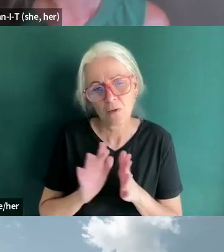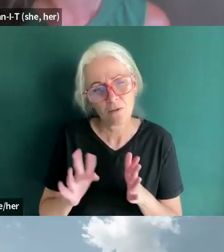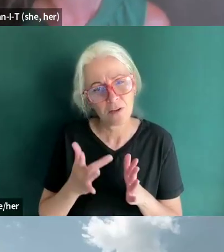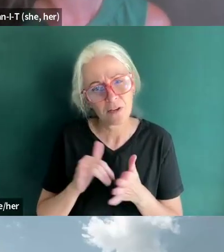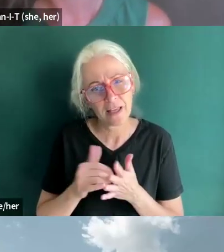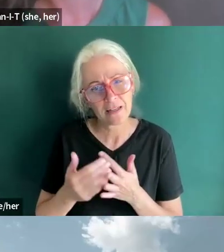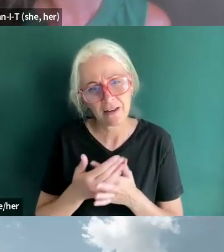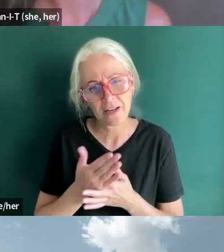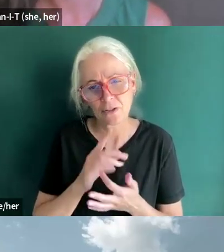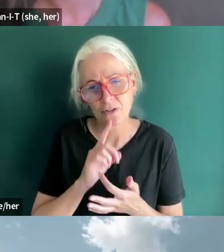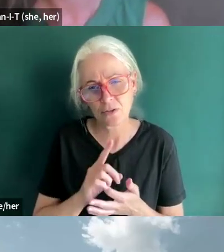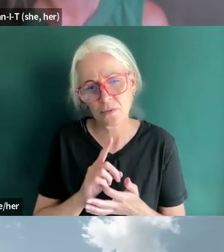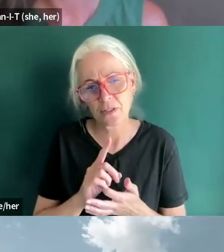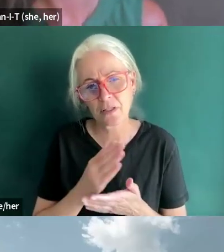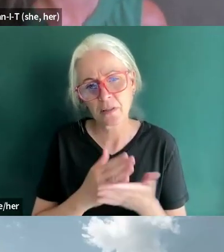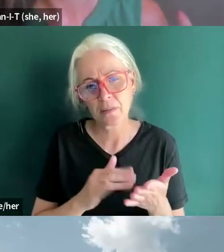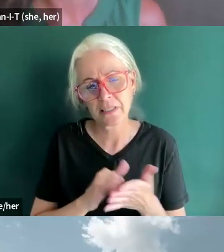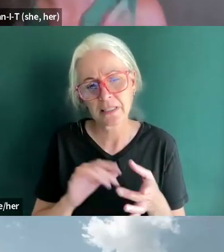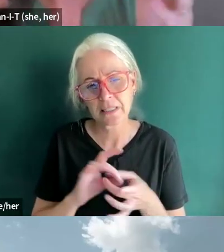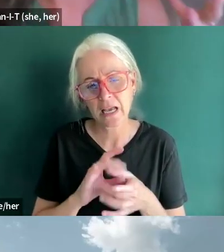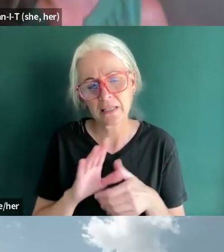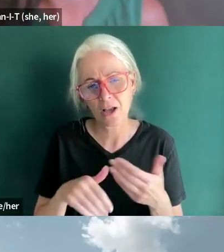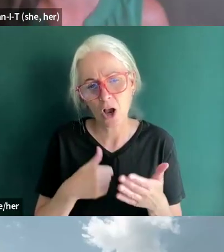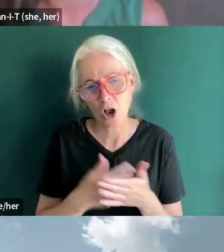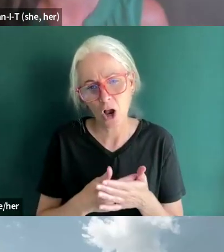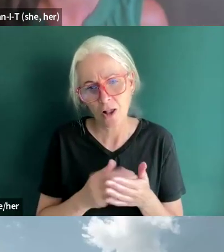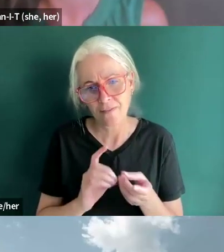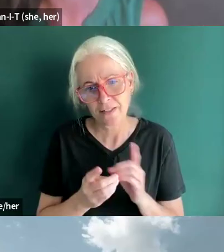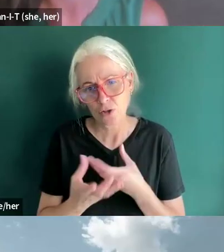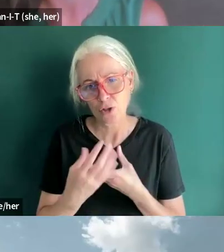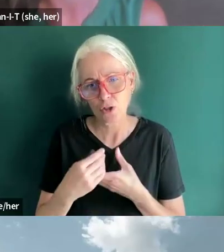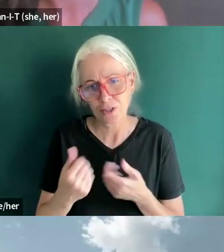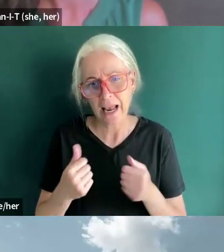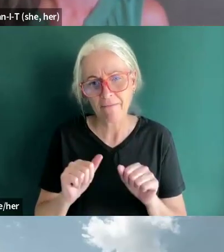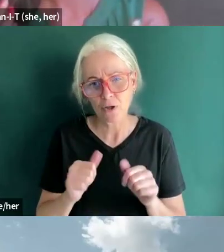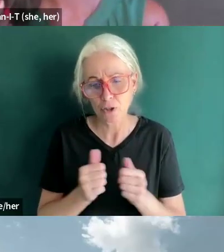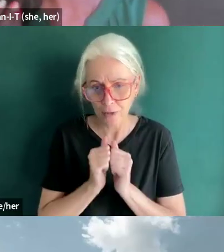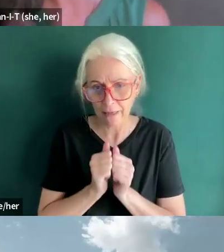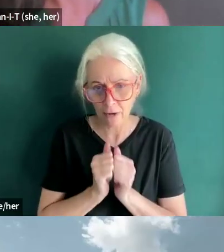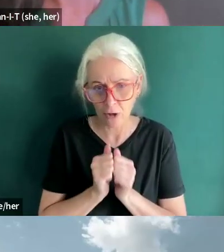navigation is really the piece that ties all of the digital inclusion efforts together. It's that